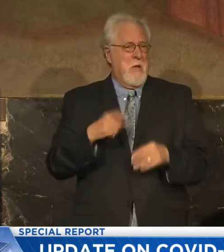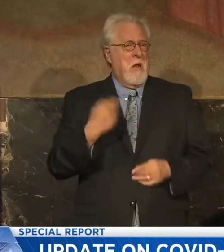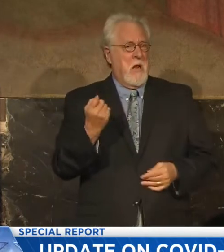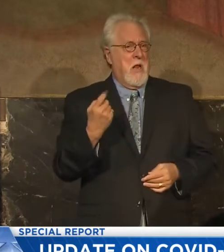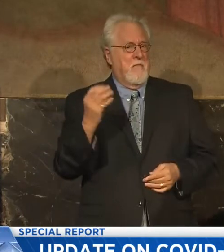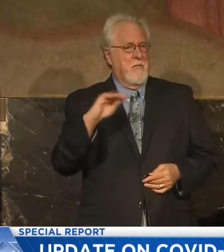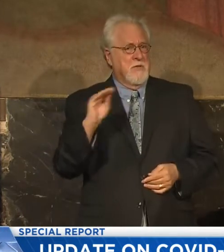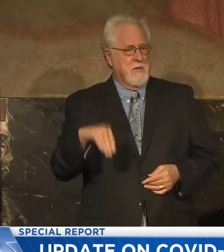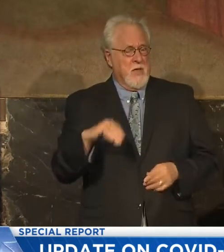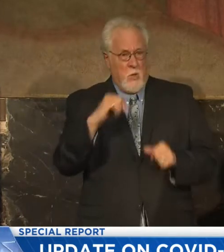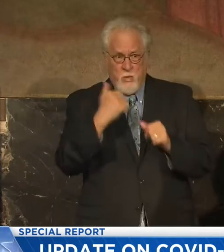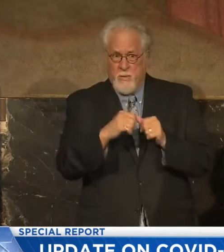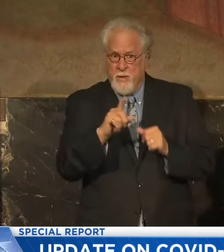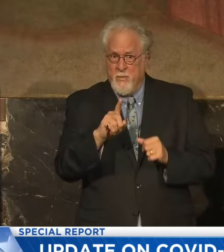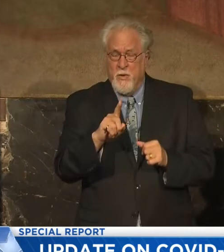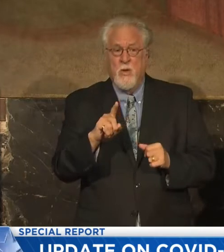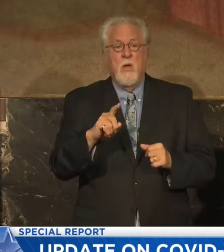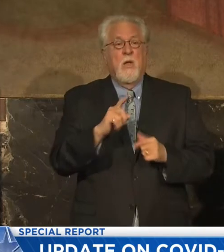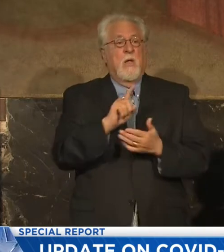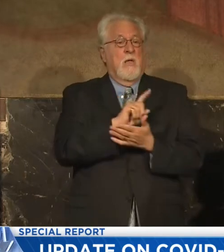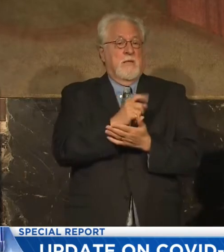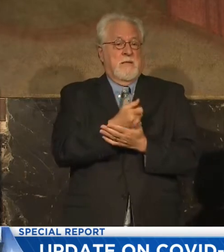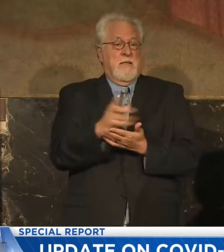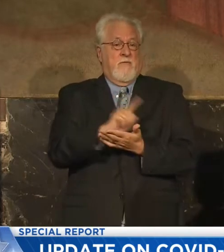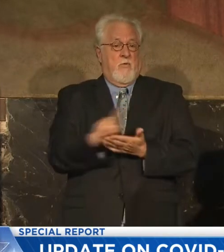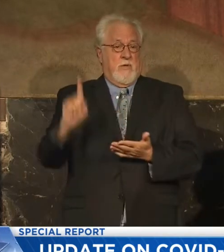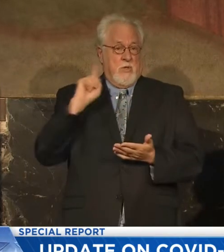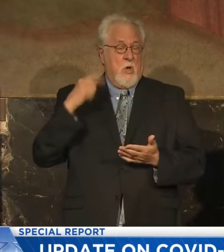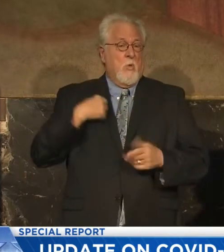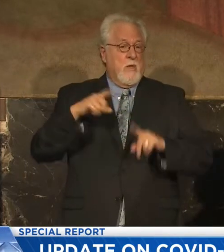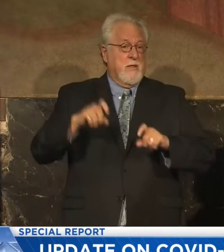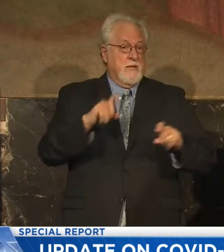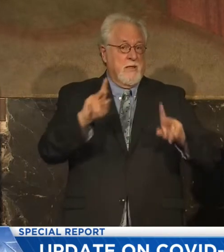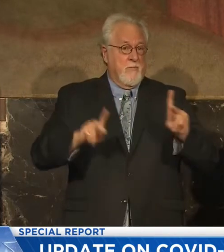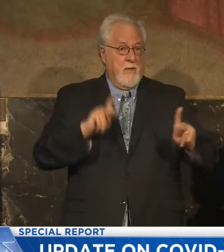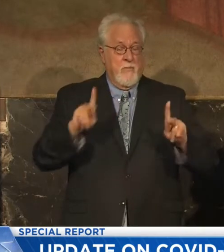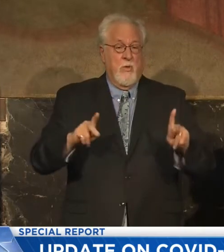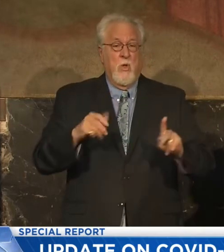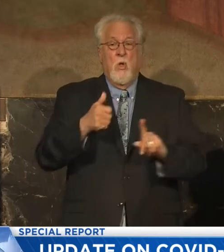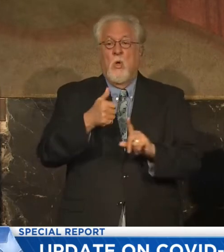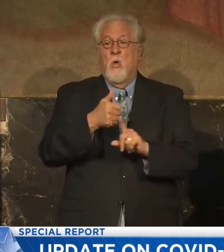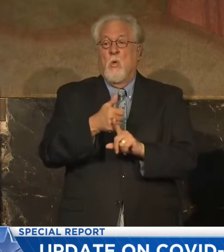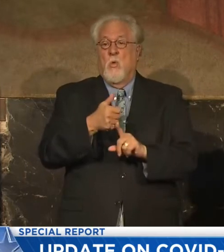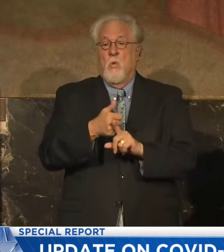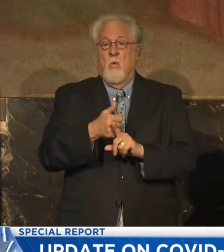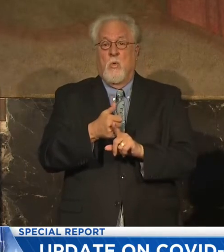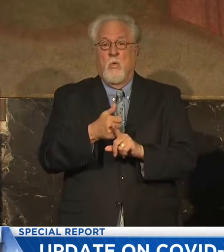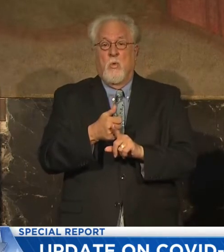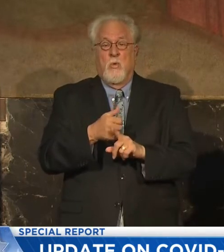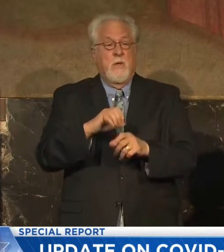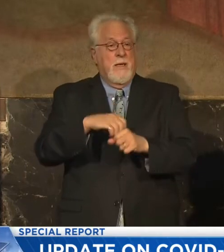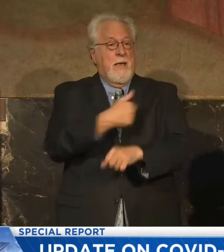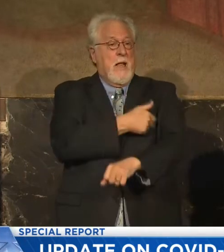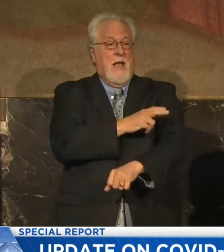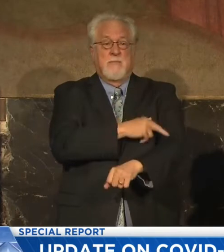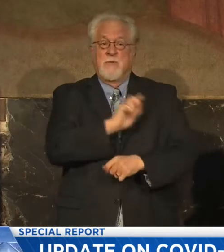AND THE CDC HAS A GOAL OF 10%. IF YOU'RE BELOW 10%, YOU'RE DOING RELATIVELY WELL. IF YOU'RE ABOVE 10%, YOU HAVE A WAYS TO GO. I THINK IF YOU LOOK AT THE TOTAL NUMBER OF TESTS ADMINISTERED, IT'S ABOUT 11%.